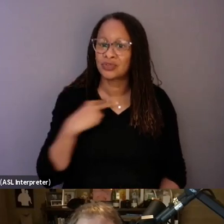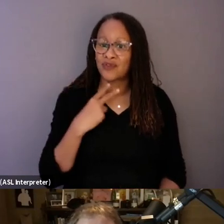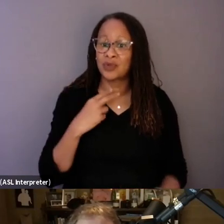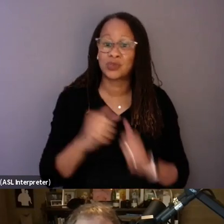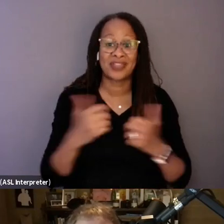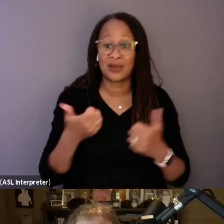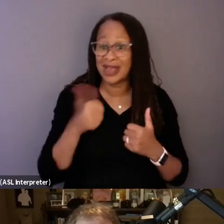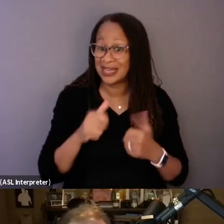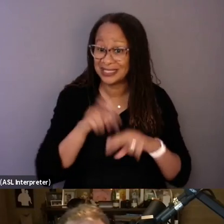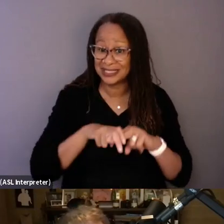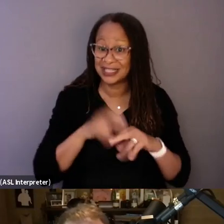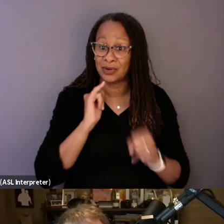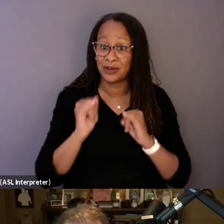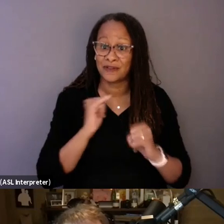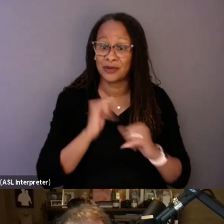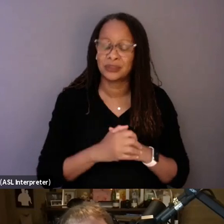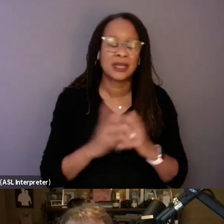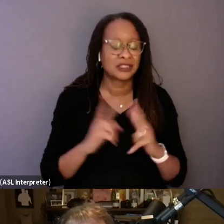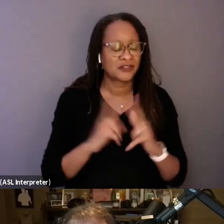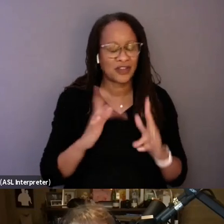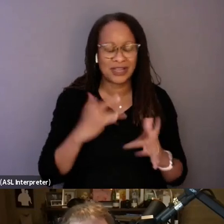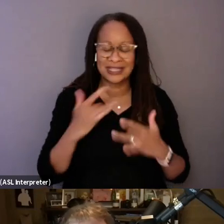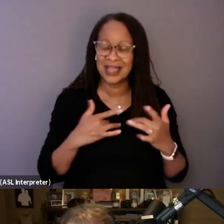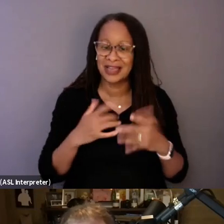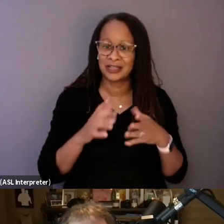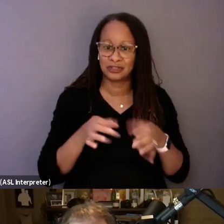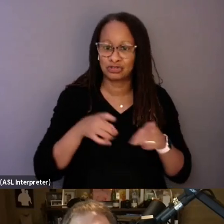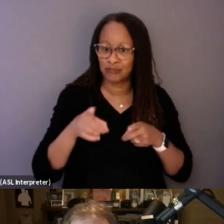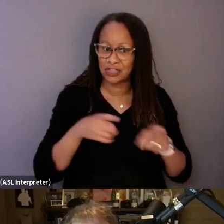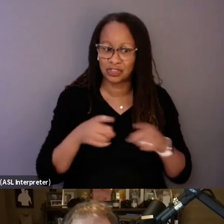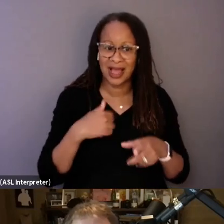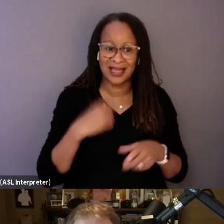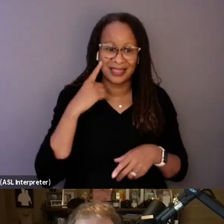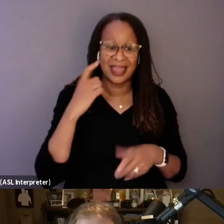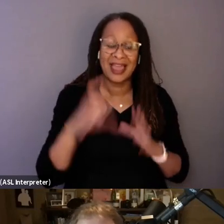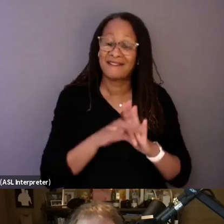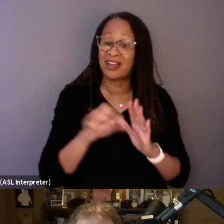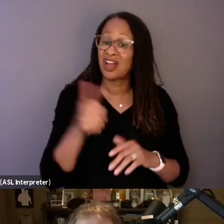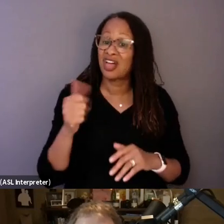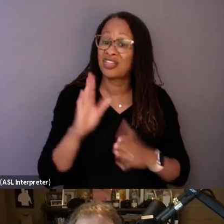So this is an exciting direction, I think and I'm finding that other filmmakers are doing similar work